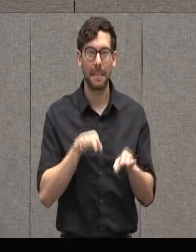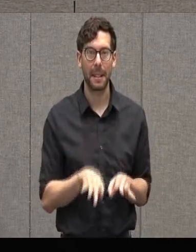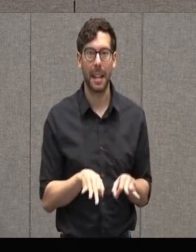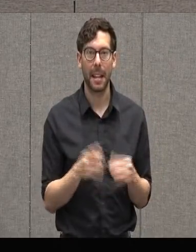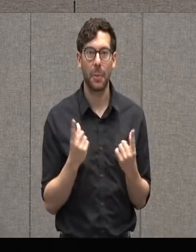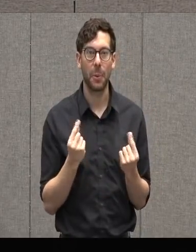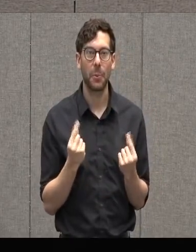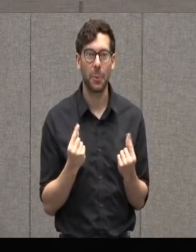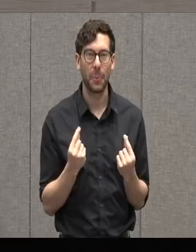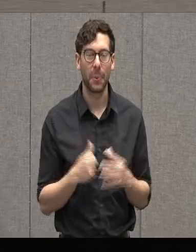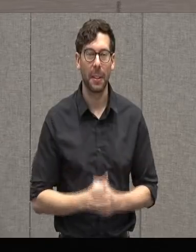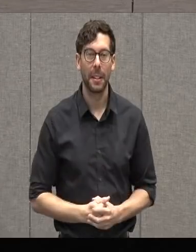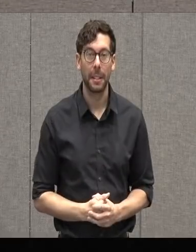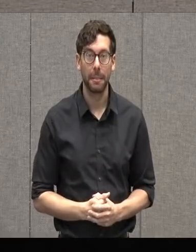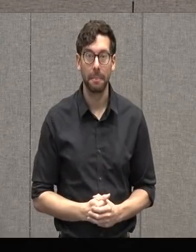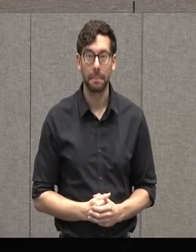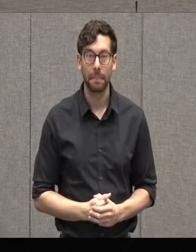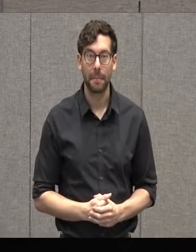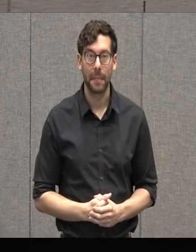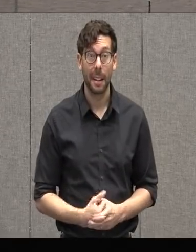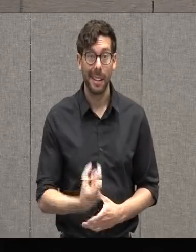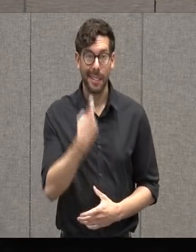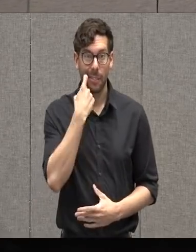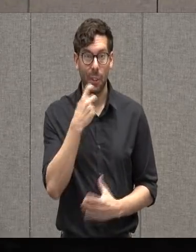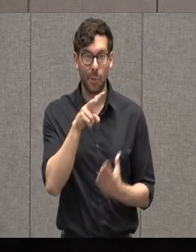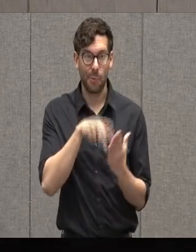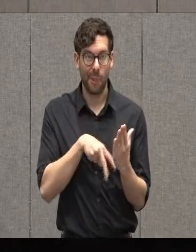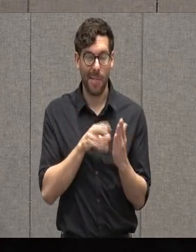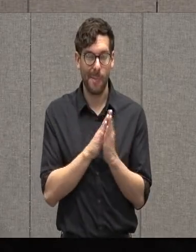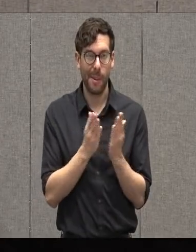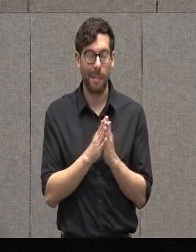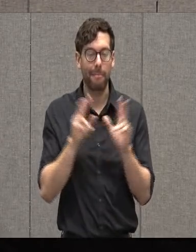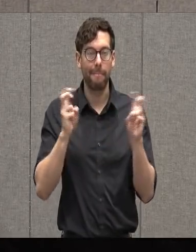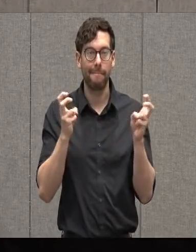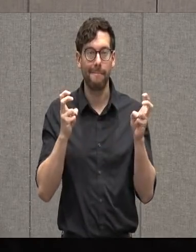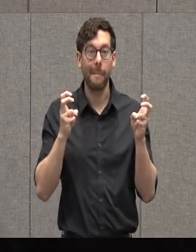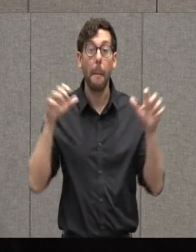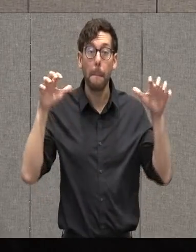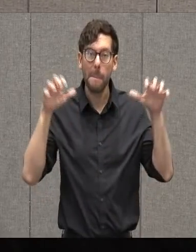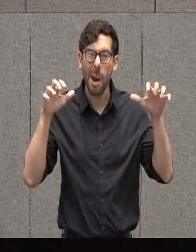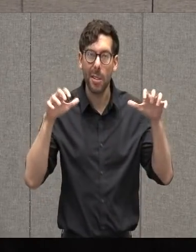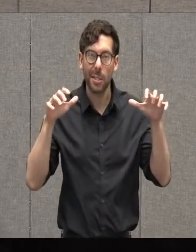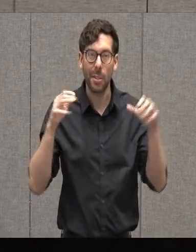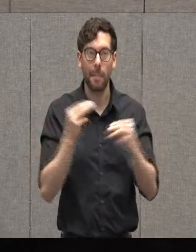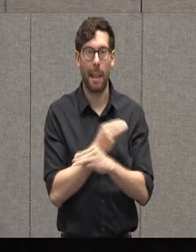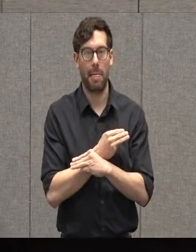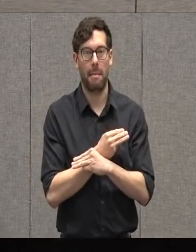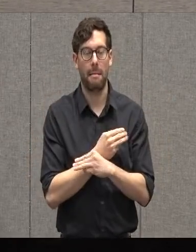So you were just reading the book "Monster Math." Correct. And in the Monster Math game,